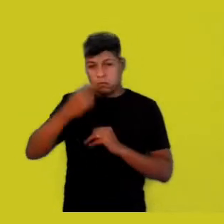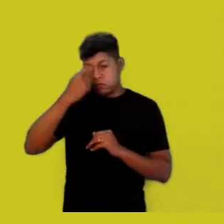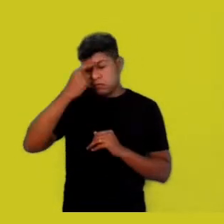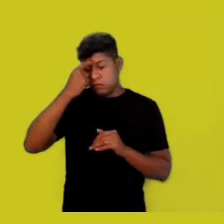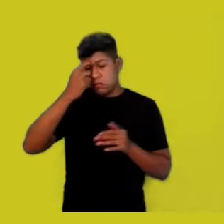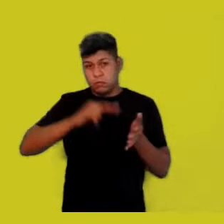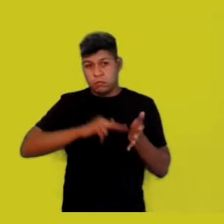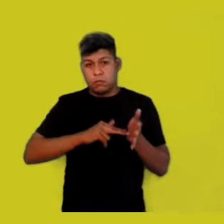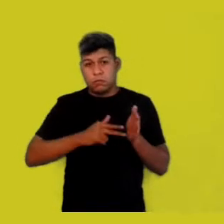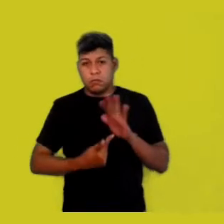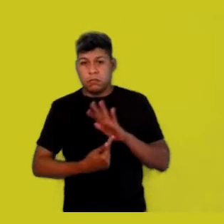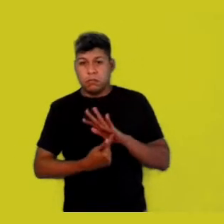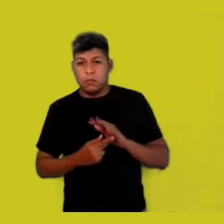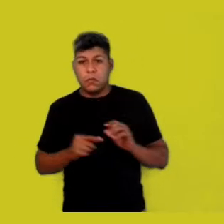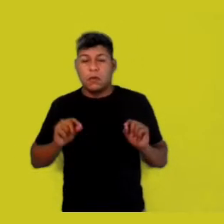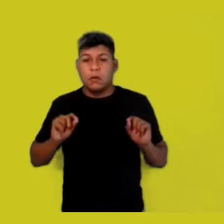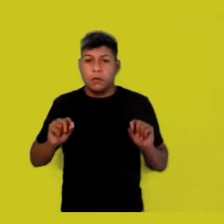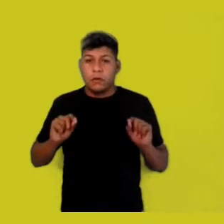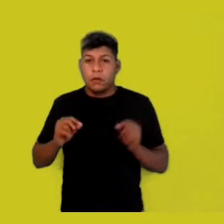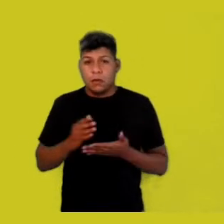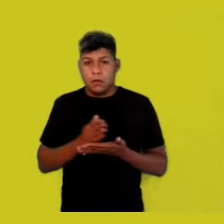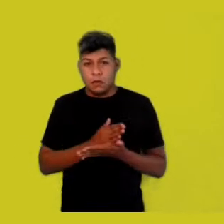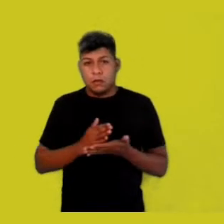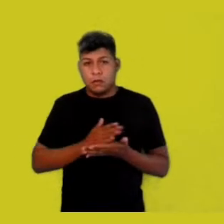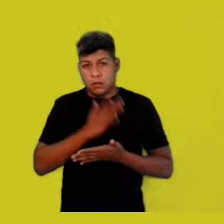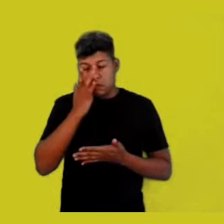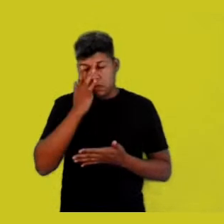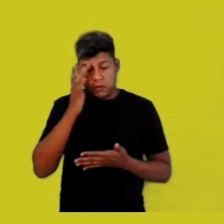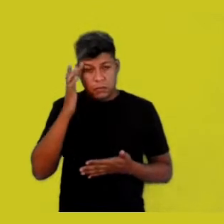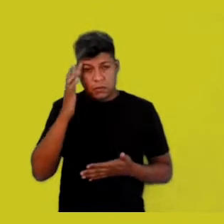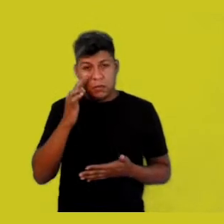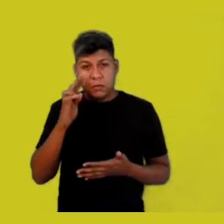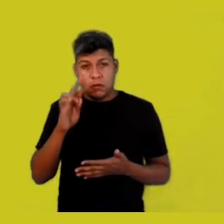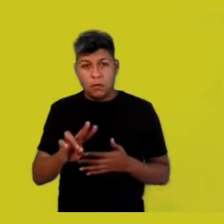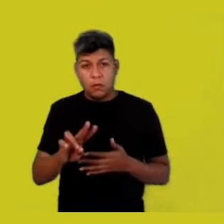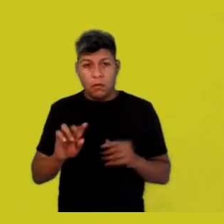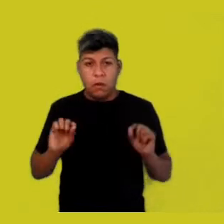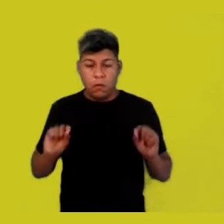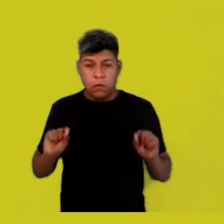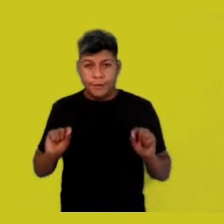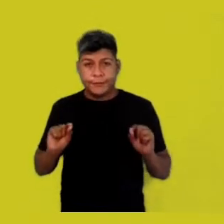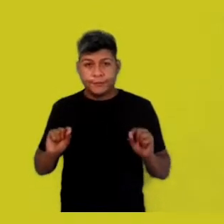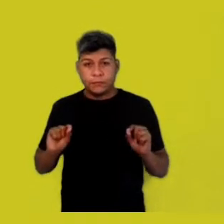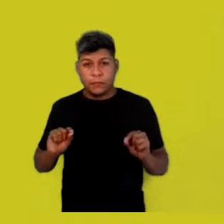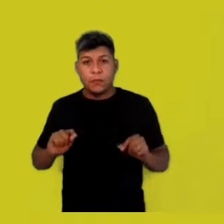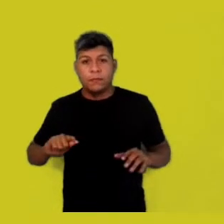signs that many times, when people see their appropriation, they get outraged